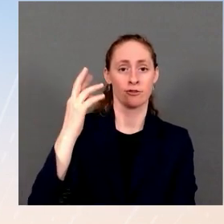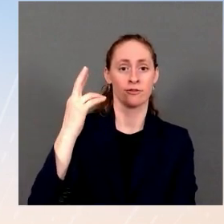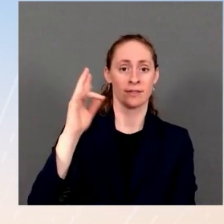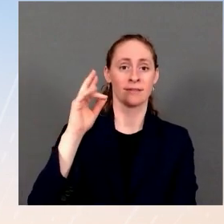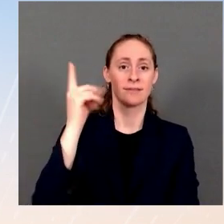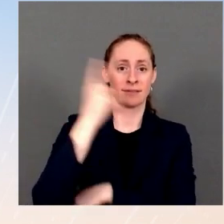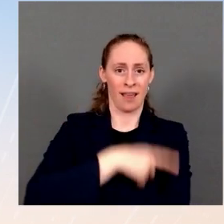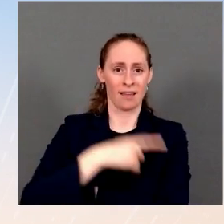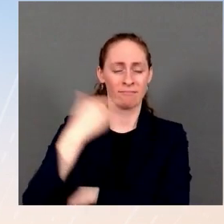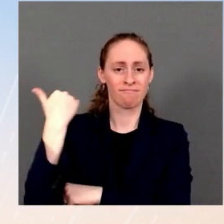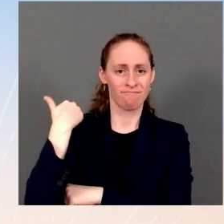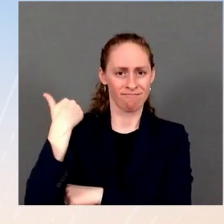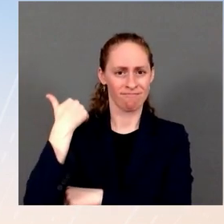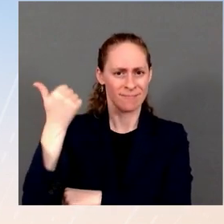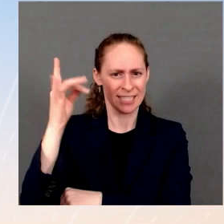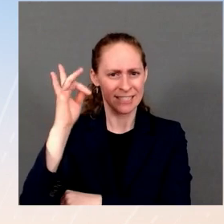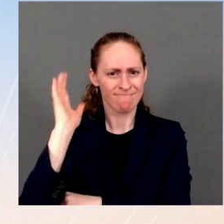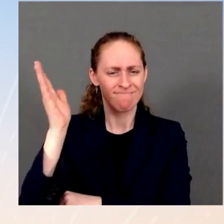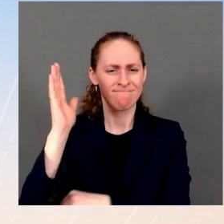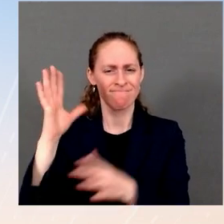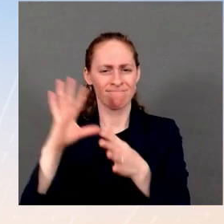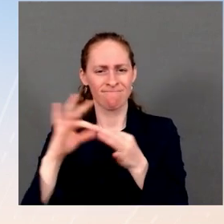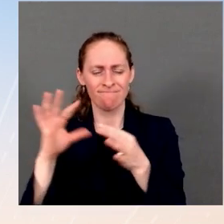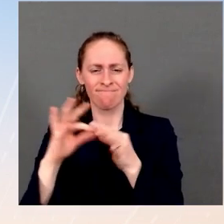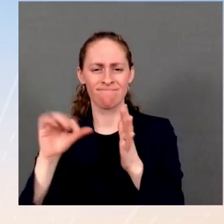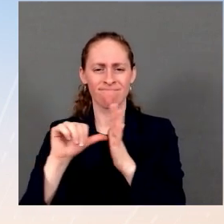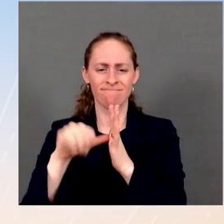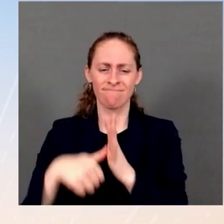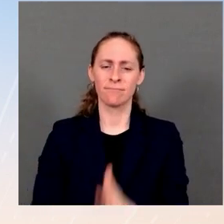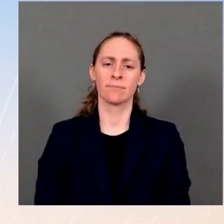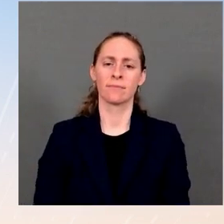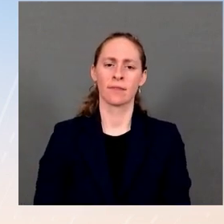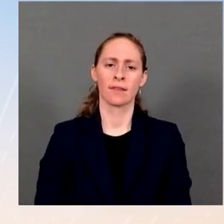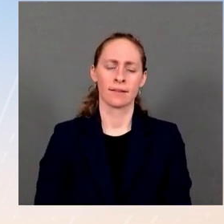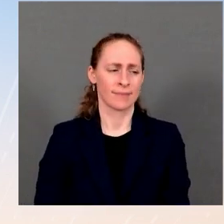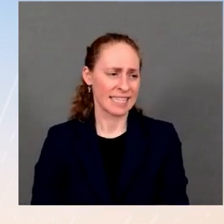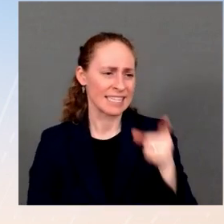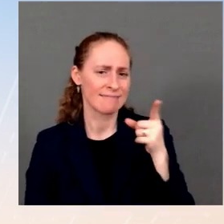we wanted to make sure that we moved forward very quickly and got some of these things done.